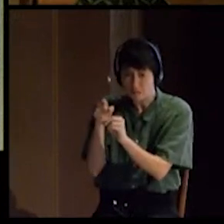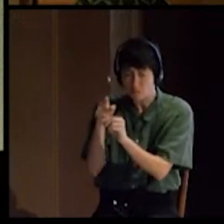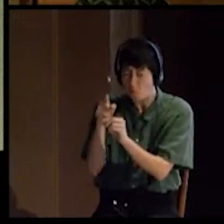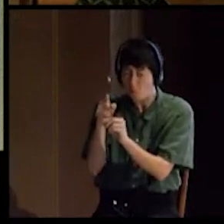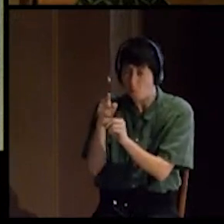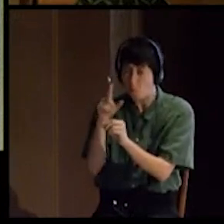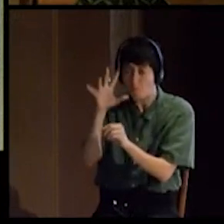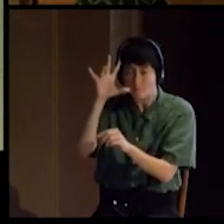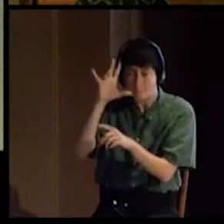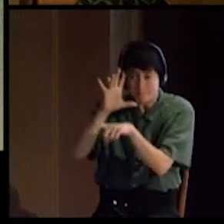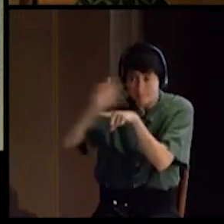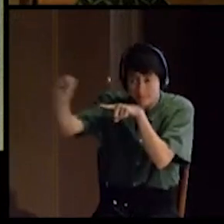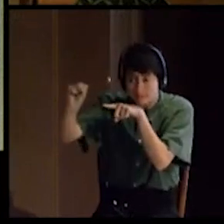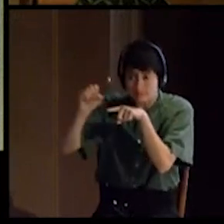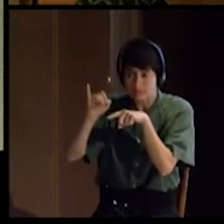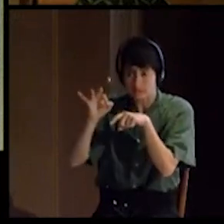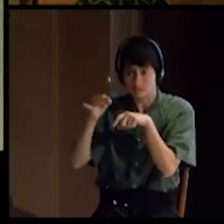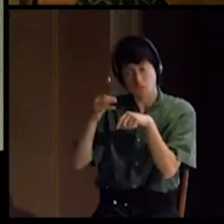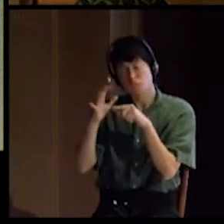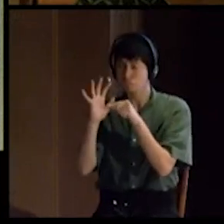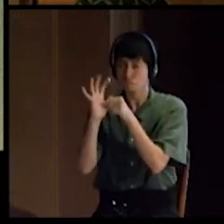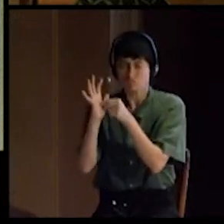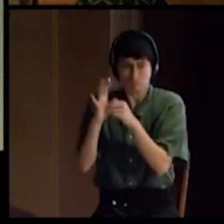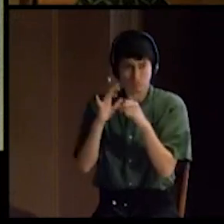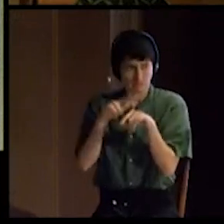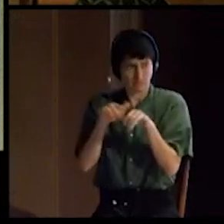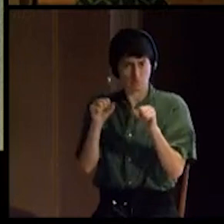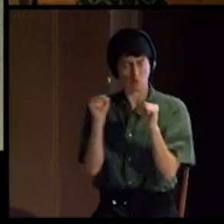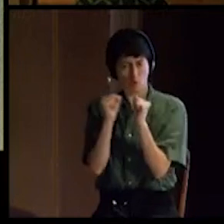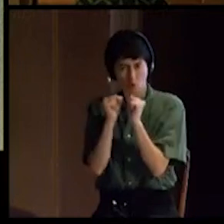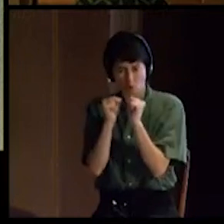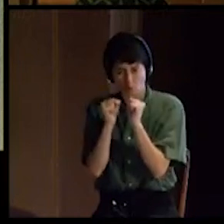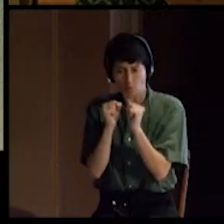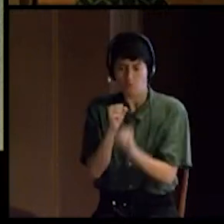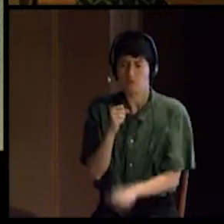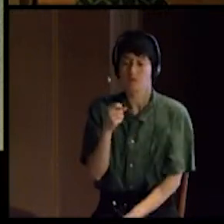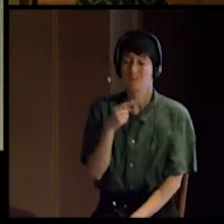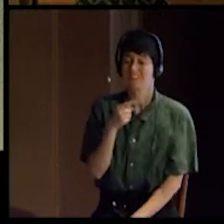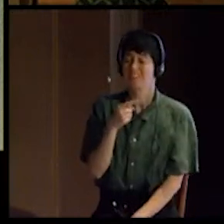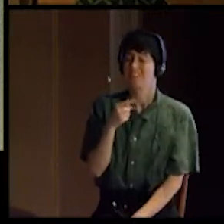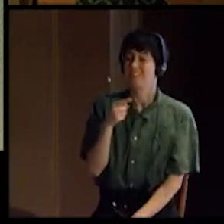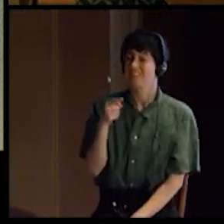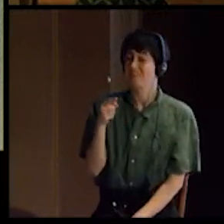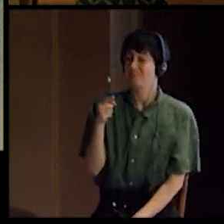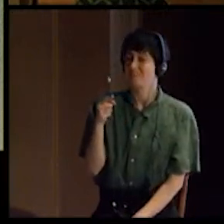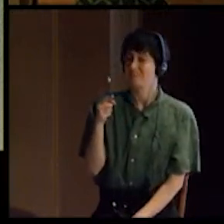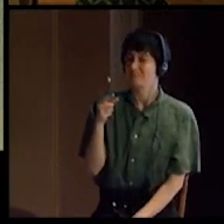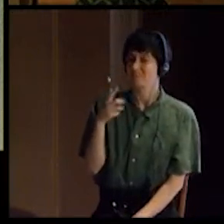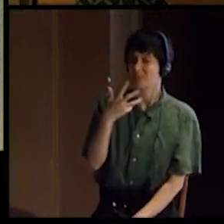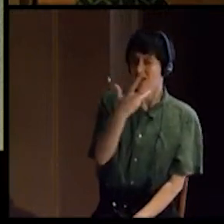so it's about a teaspoon of sugar. And the distance between the outside air, which was at 20 degrees Fahrenheit,